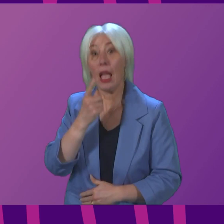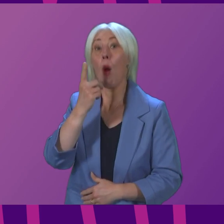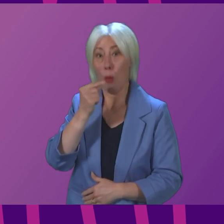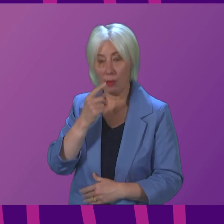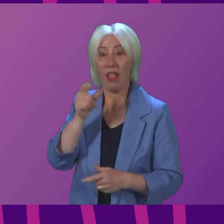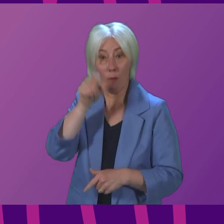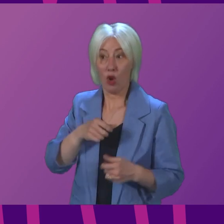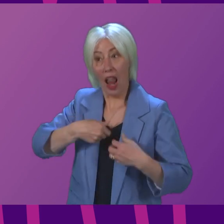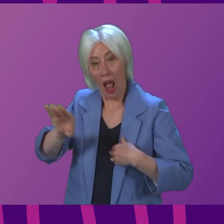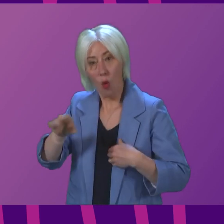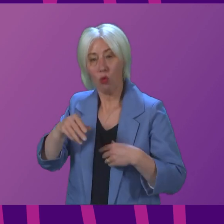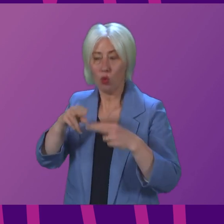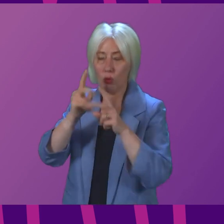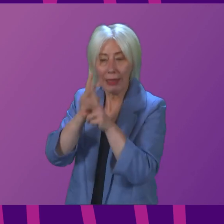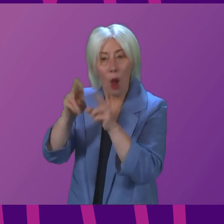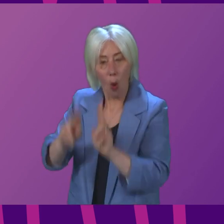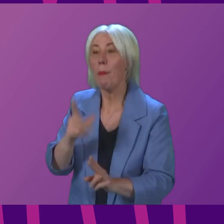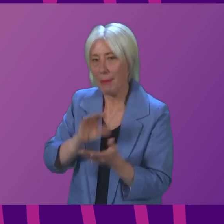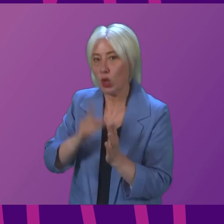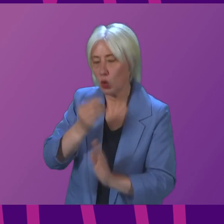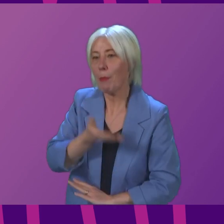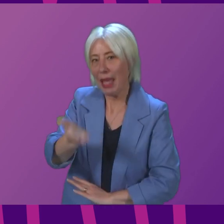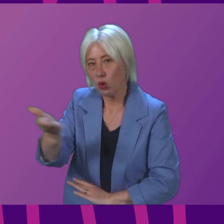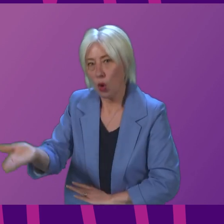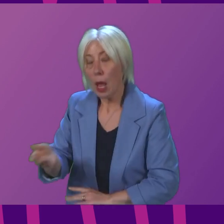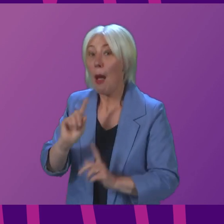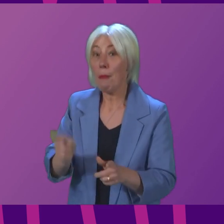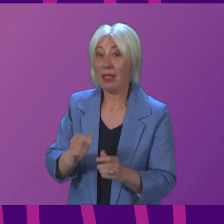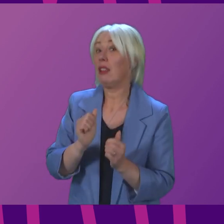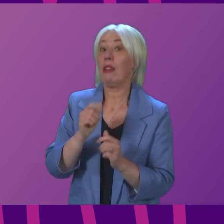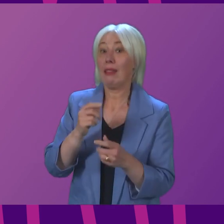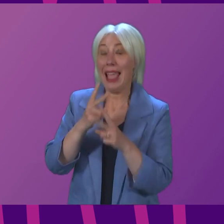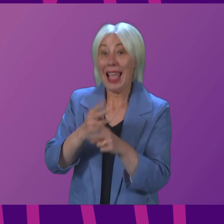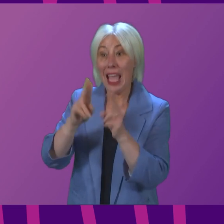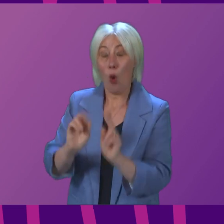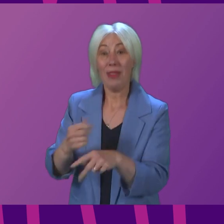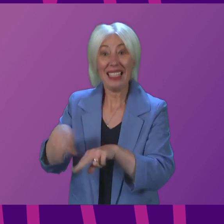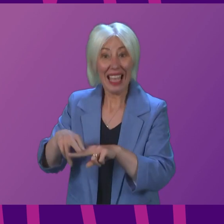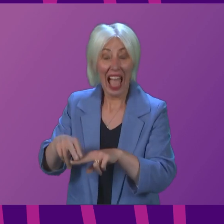On 13 March 2020, despite warnings from care home staff, this Government’s guidance said